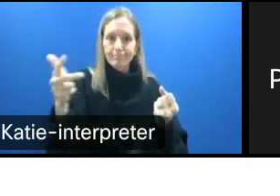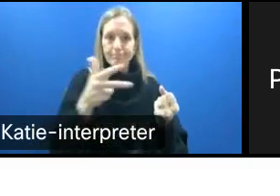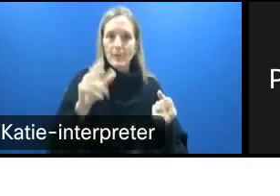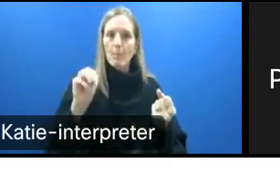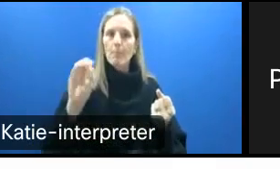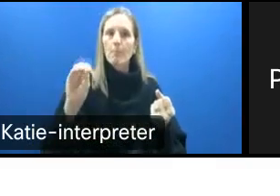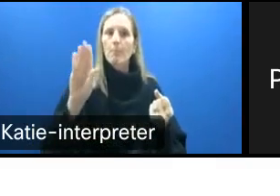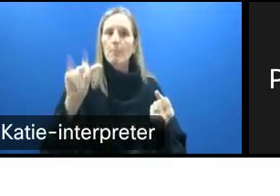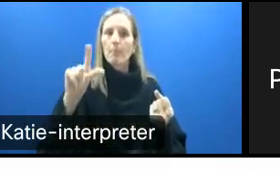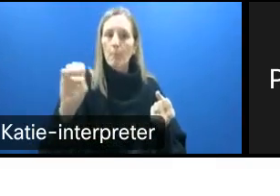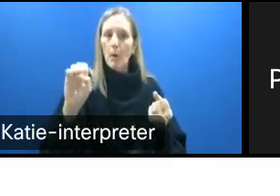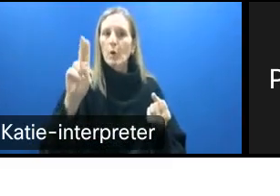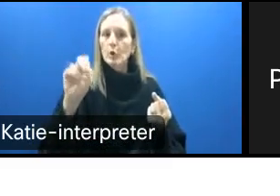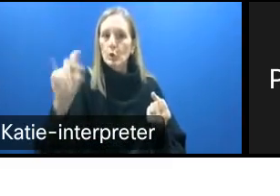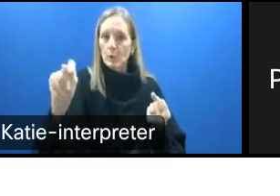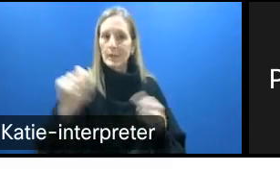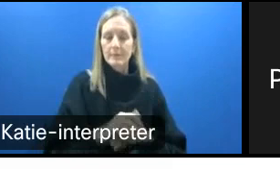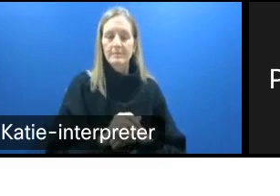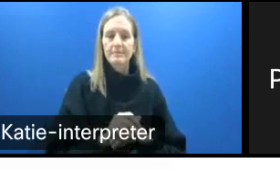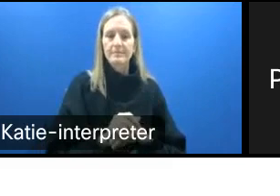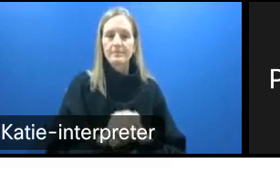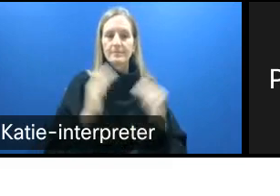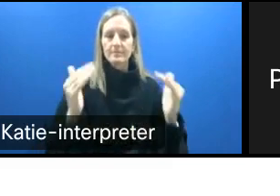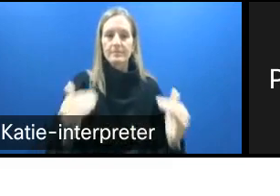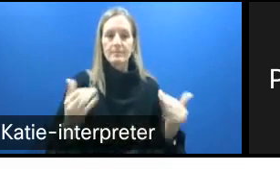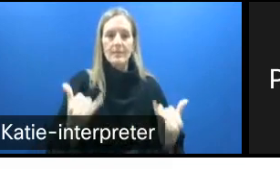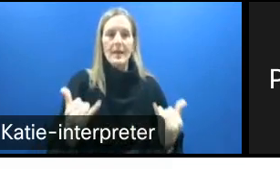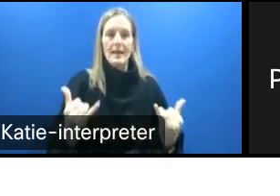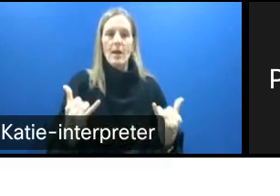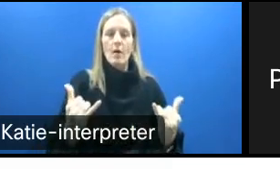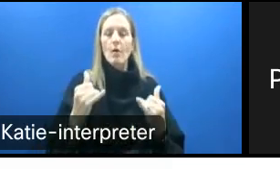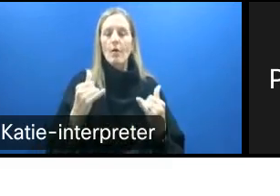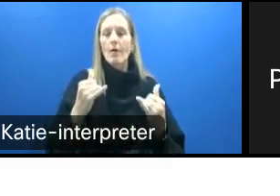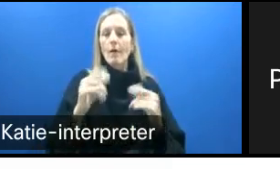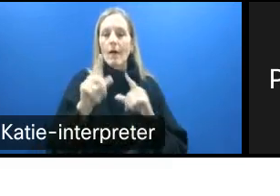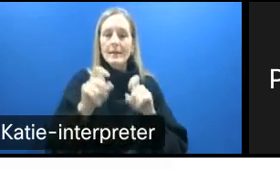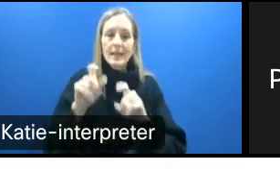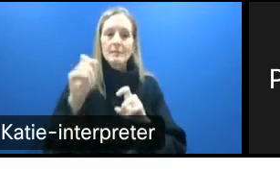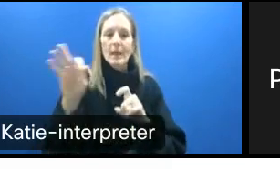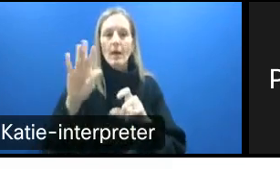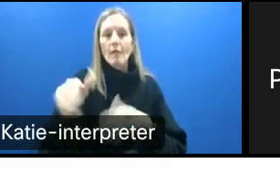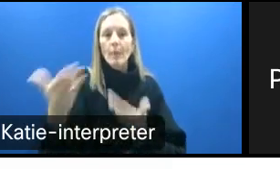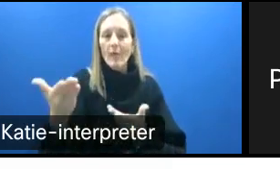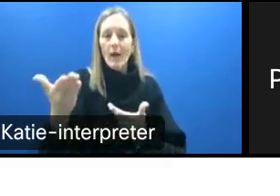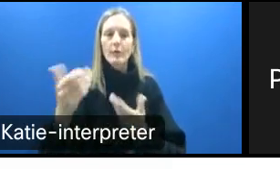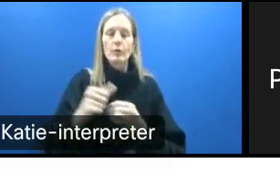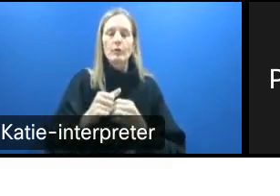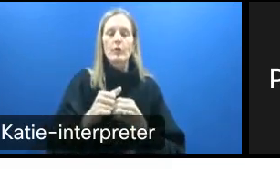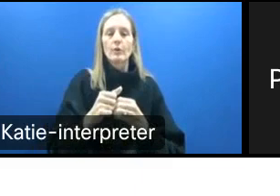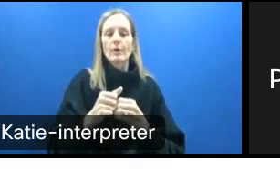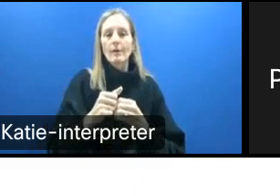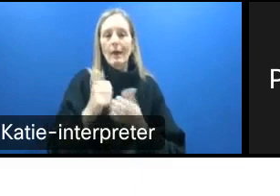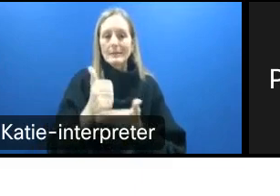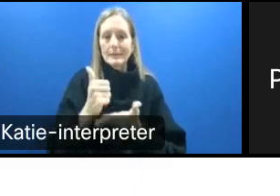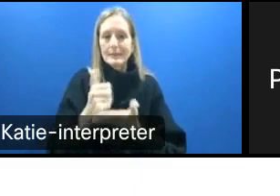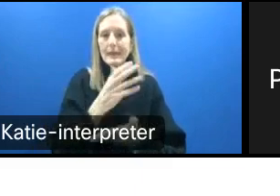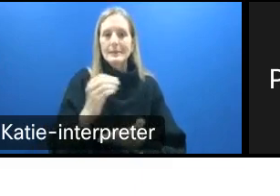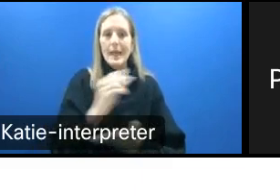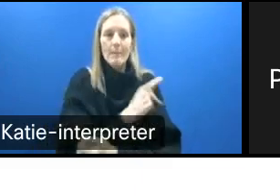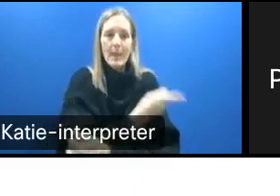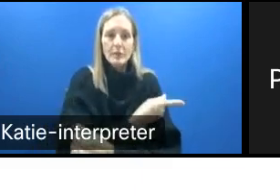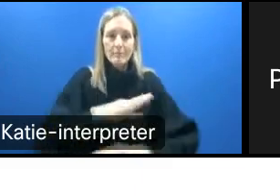In terms of the hospital consumer assessment of health care, and provider systems and patient satisfaction doing 4 to 4.